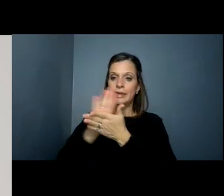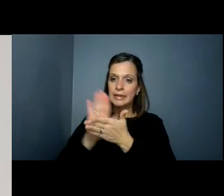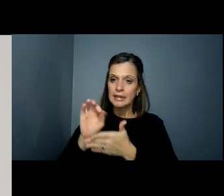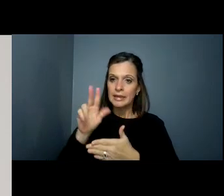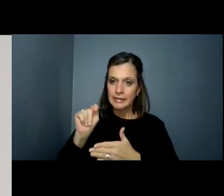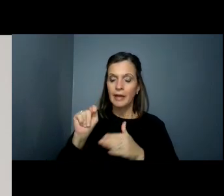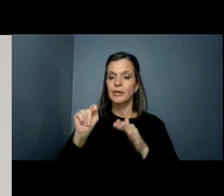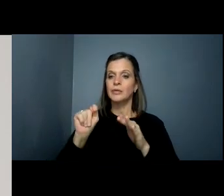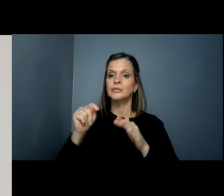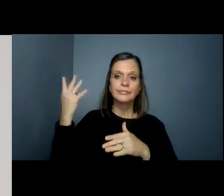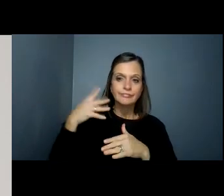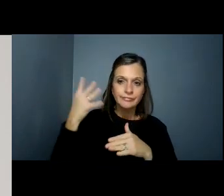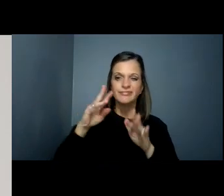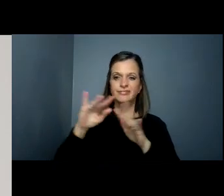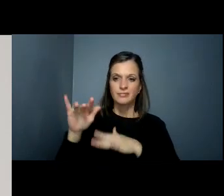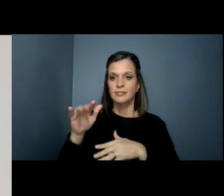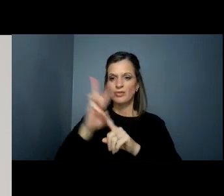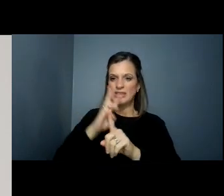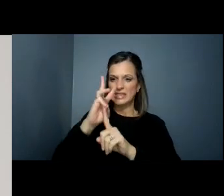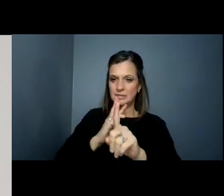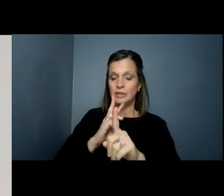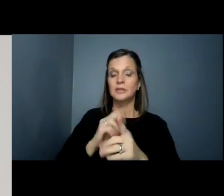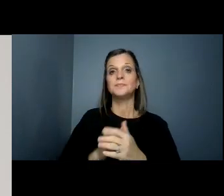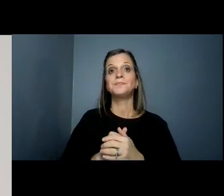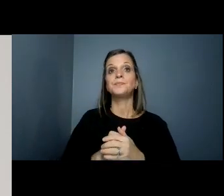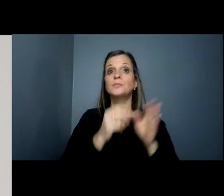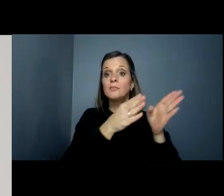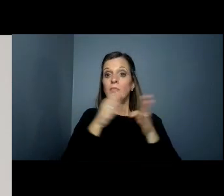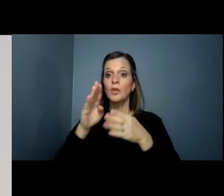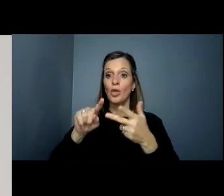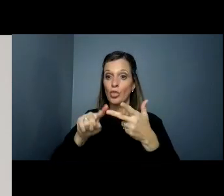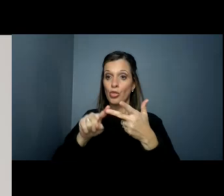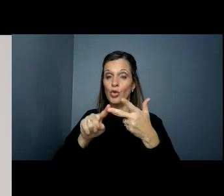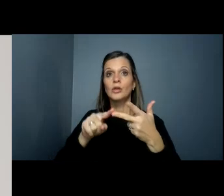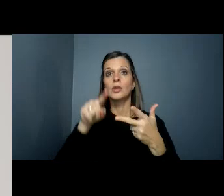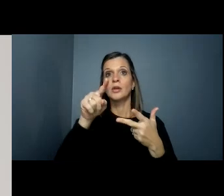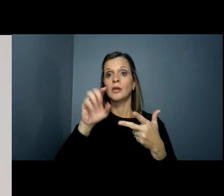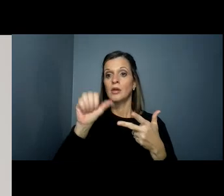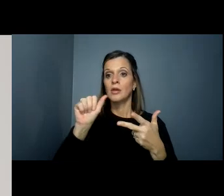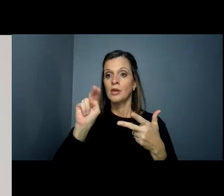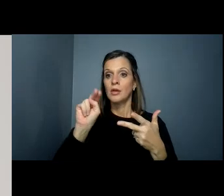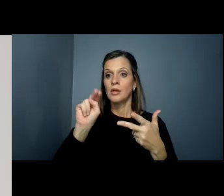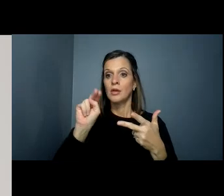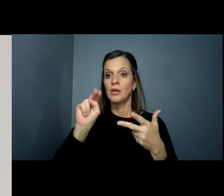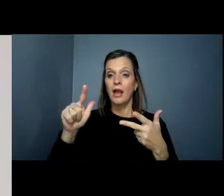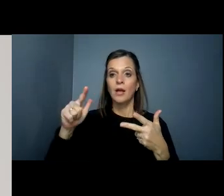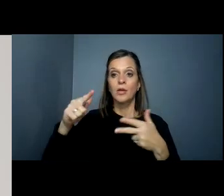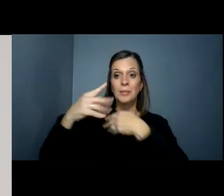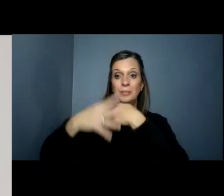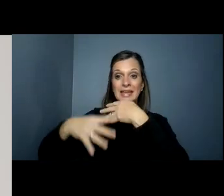Canal bleeding. It's usually not from trauma. Again, it's where somebody who got creative and said, hey, I bet this Bobby pin are working,